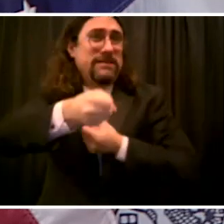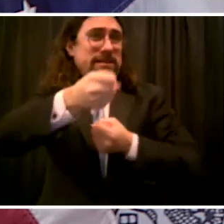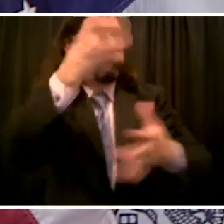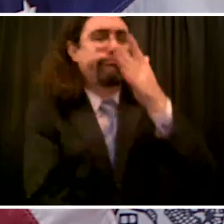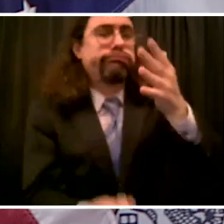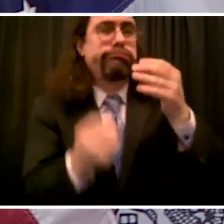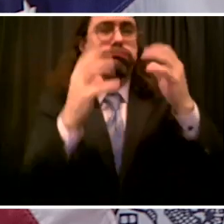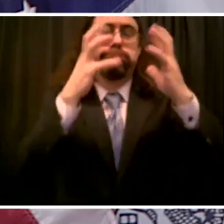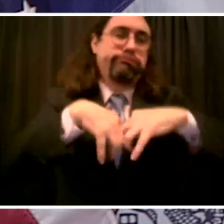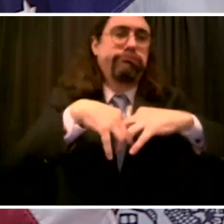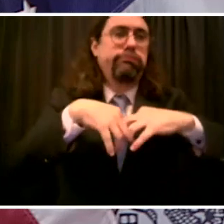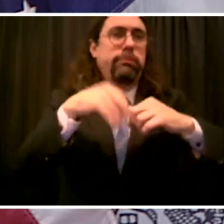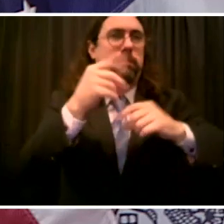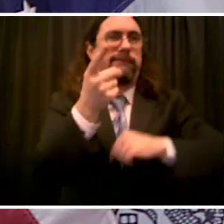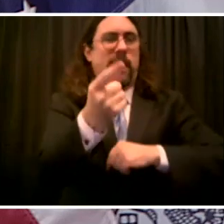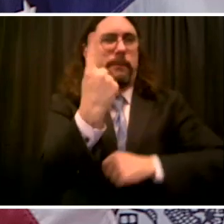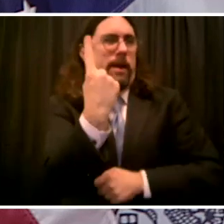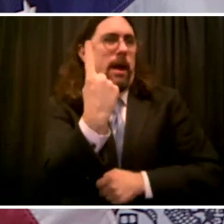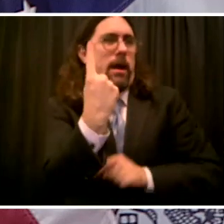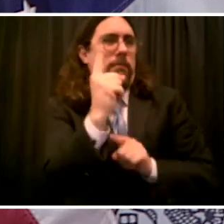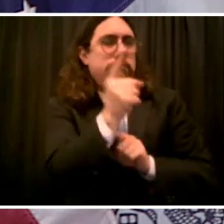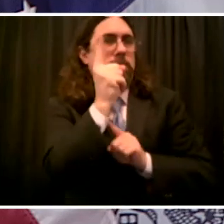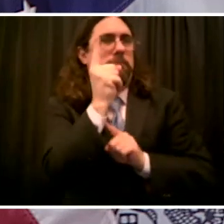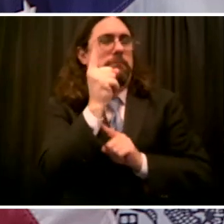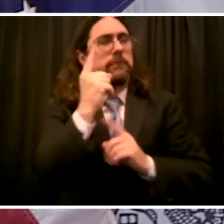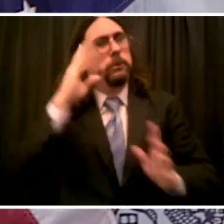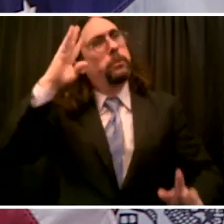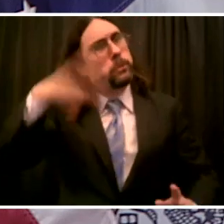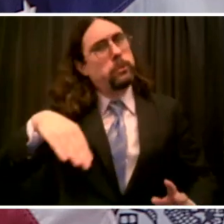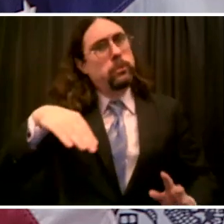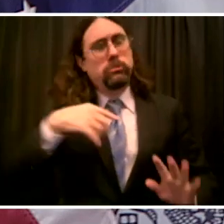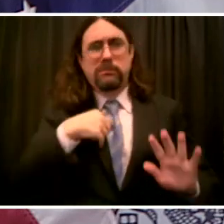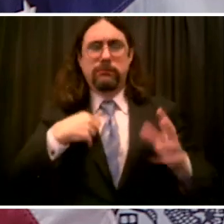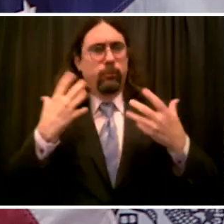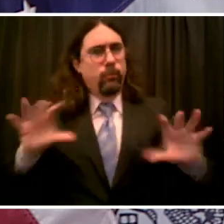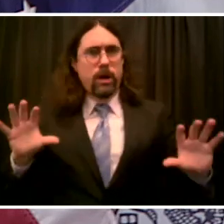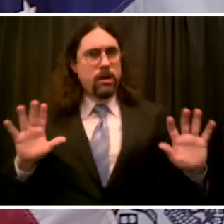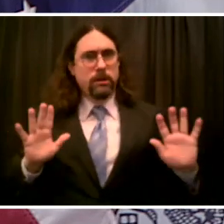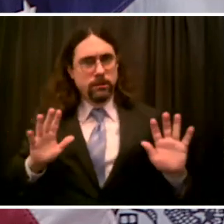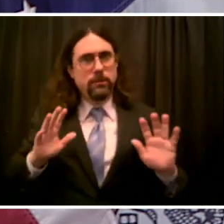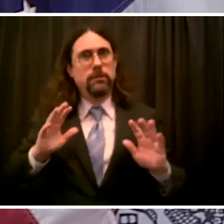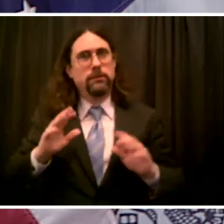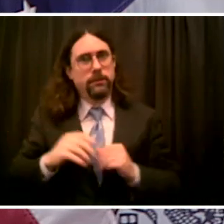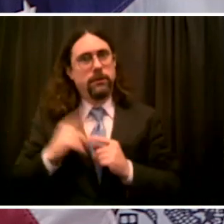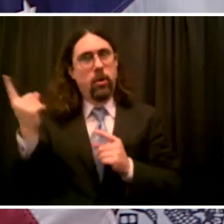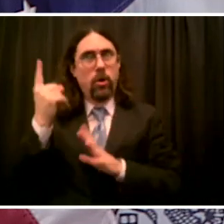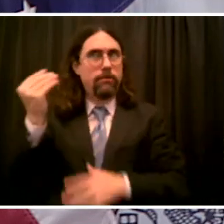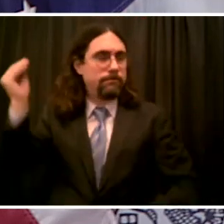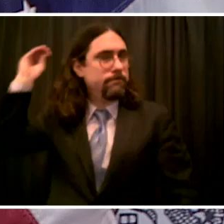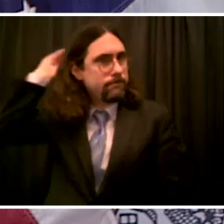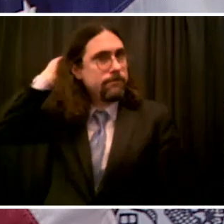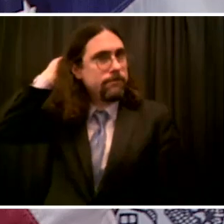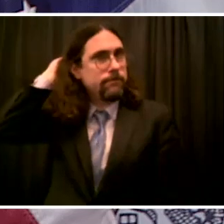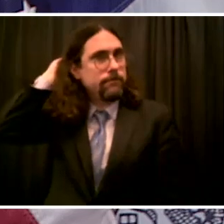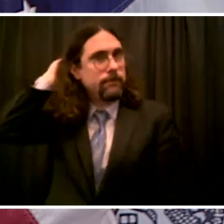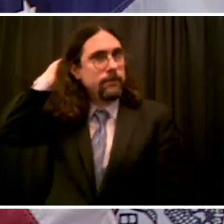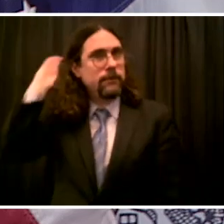TOWARDSEV E RY DAY. AND, YOU KNOW, WNHE WE GETTO THAT PLACE WHERE WE HAVE, OUY KNOW, THE